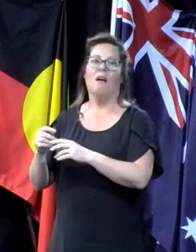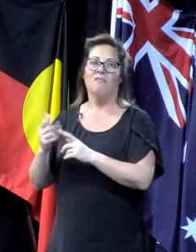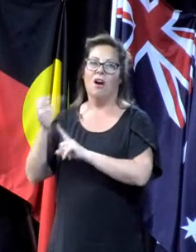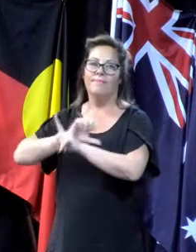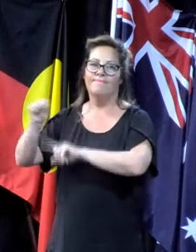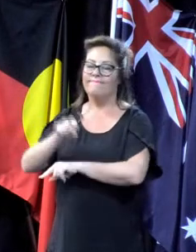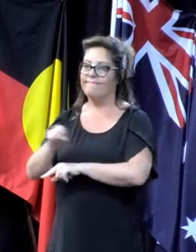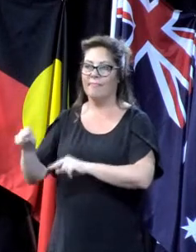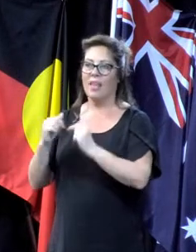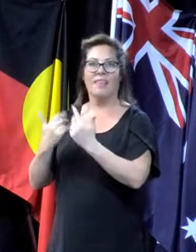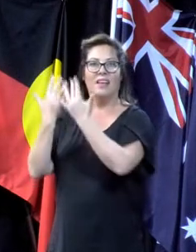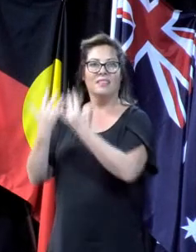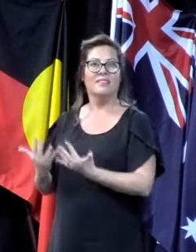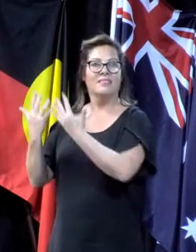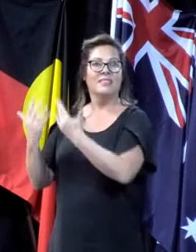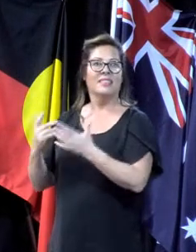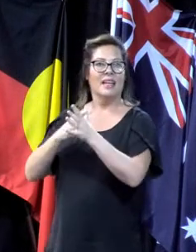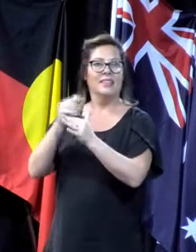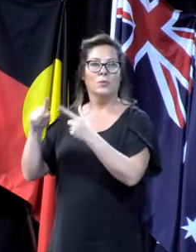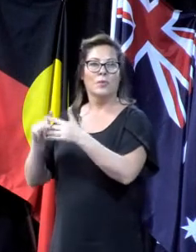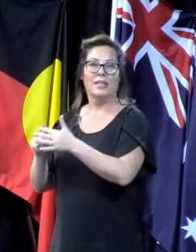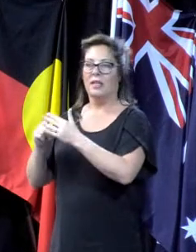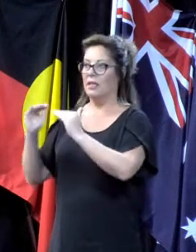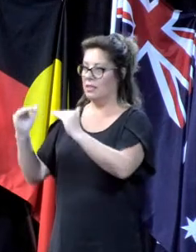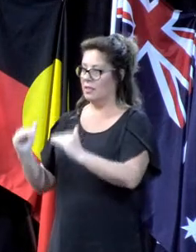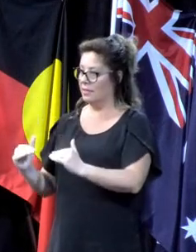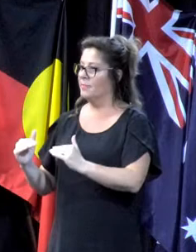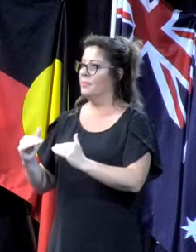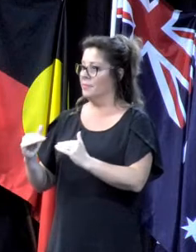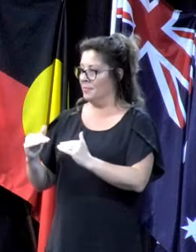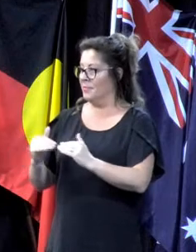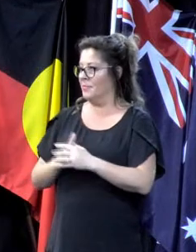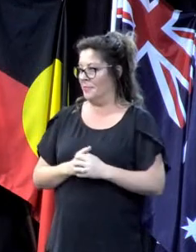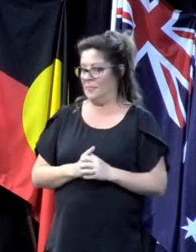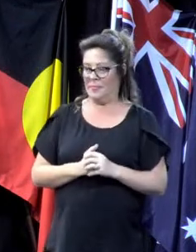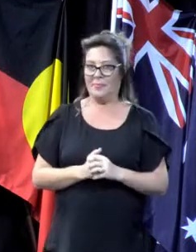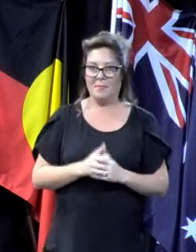in the data, as well. So, ultimately, that - Sorry, Ms. Swancutt, I'm going to ask you to slow down just a smidge.